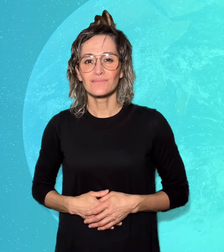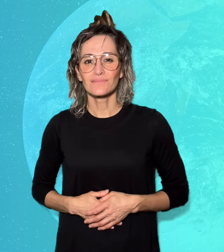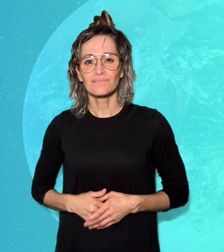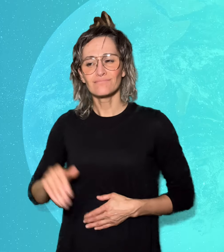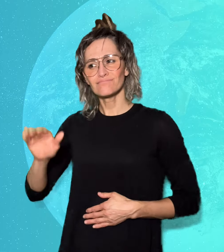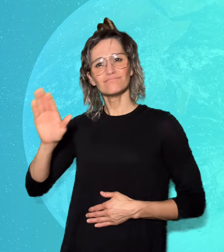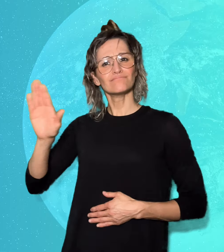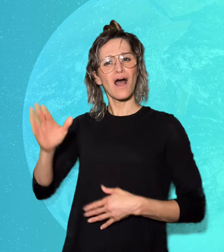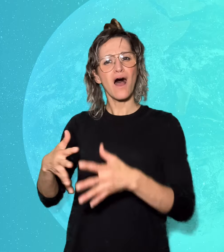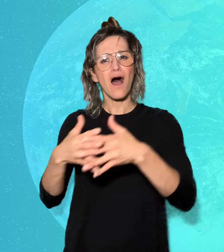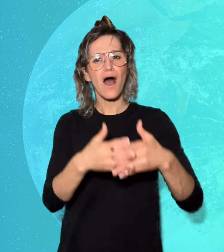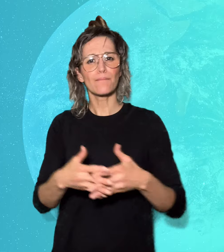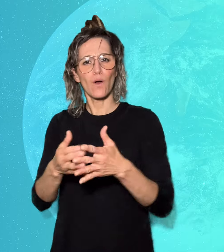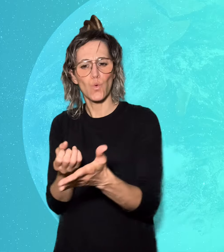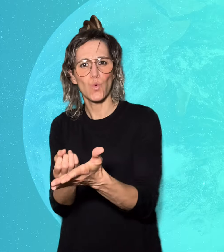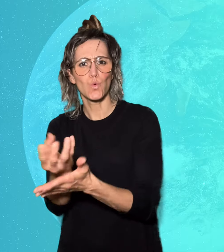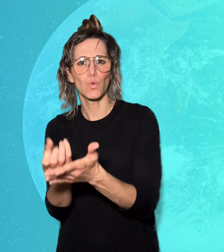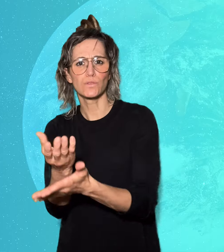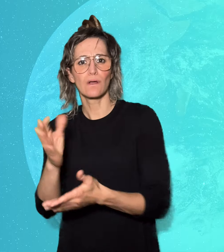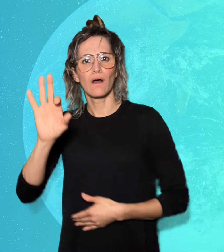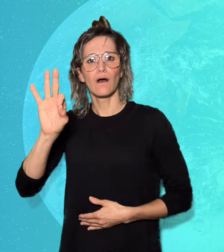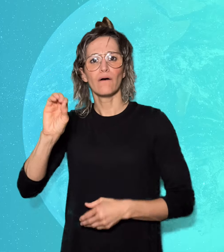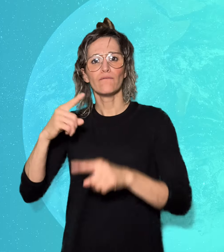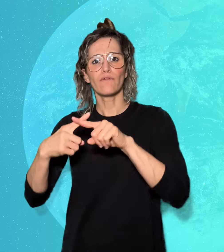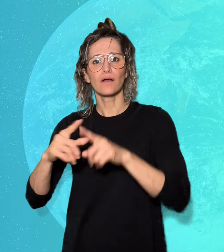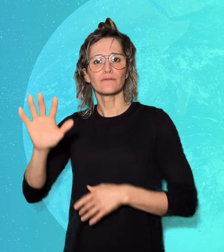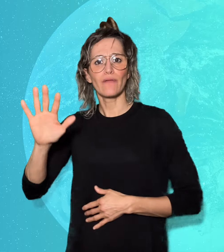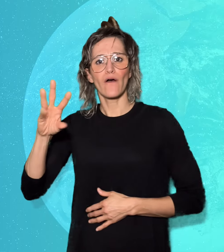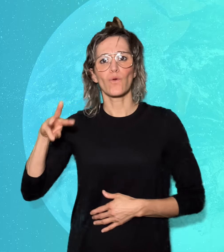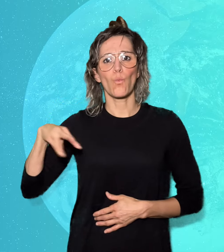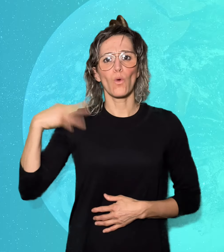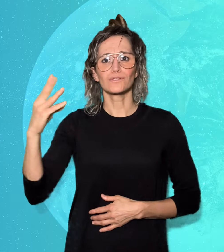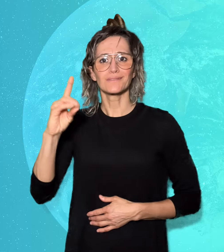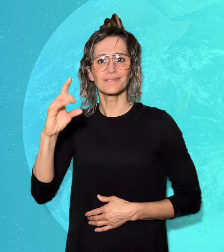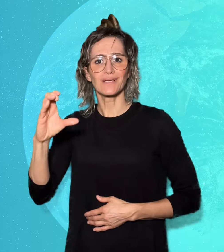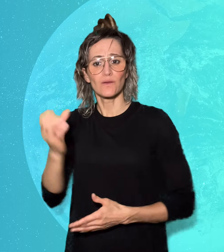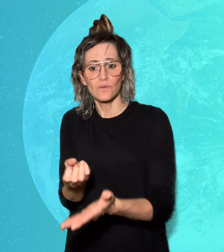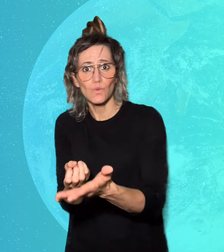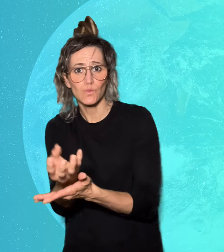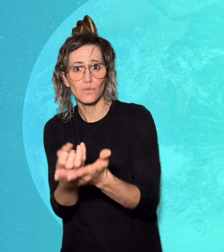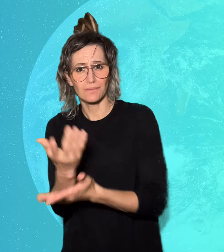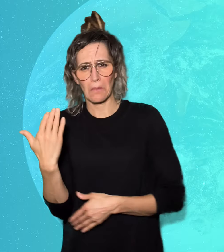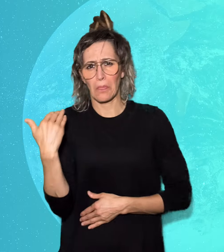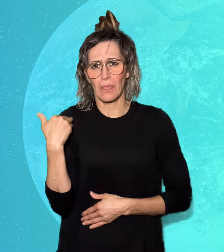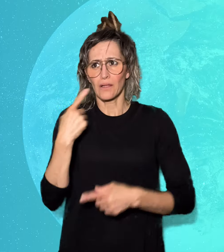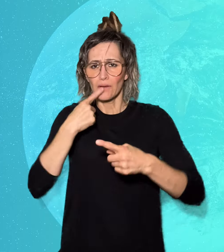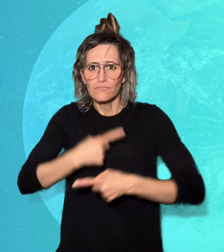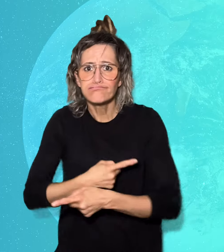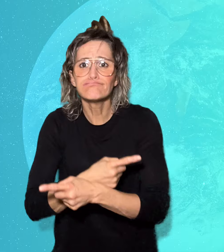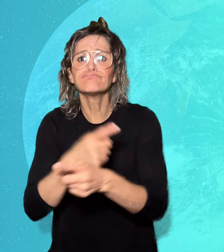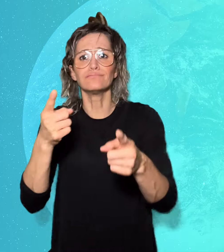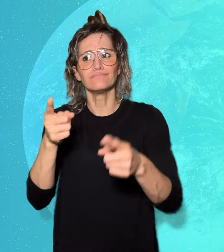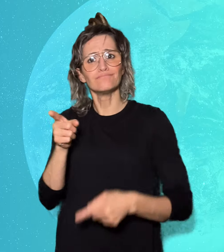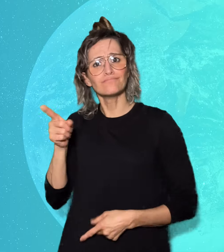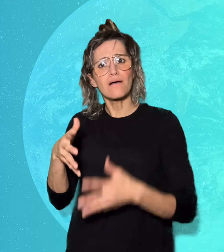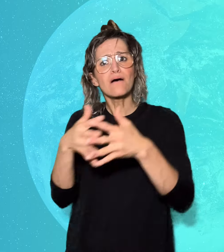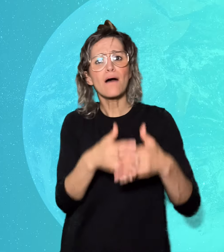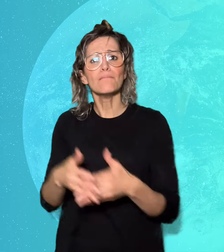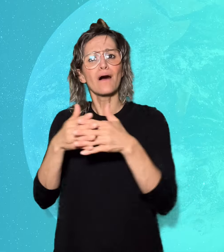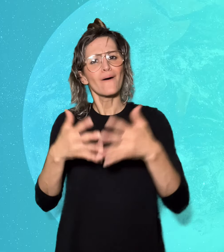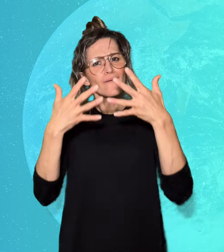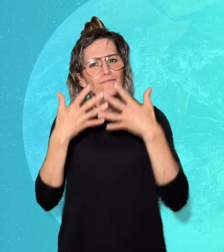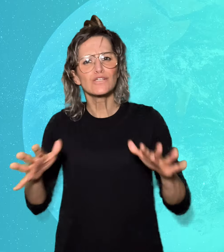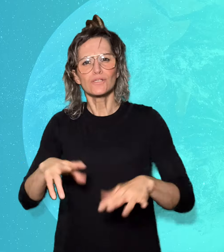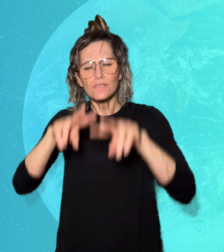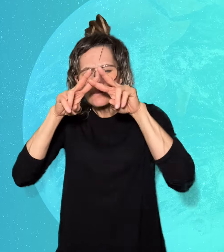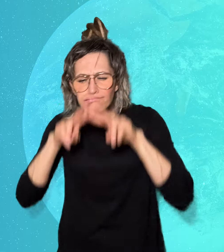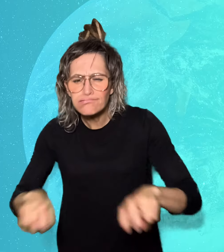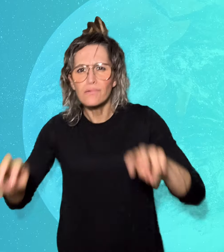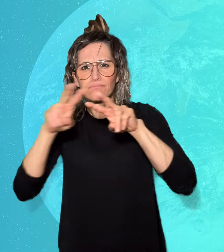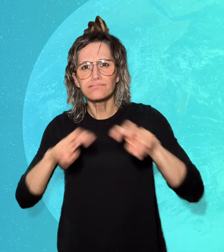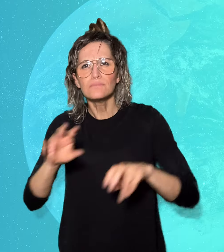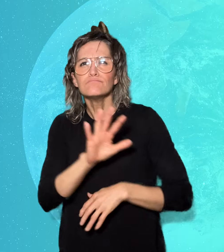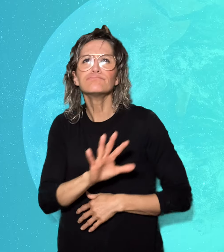A recent study that was announced by Fox 5 Washington DC news,